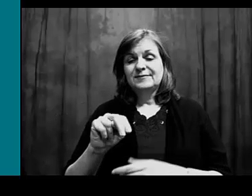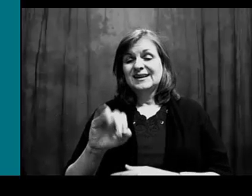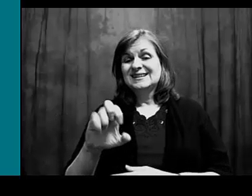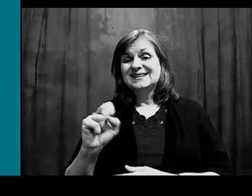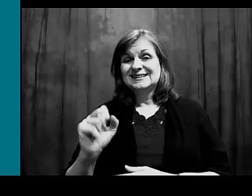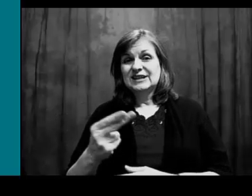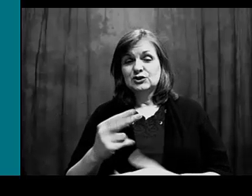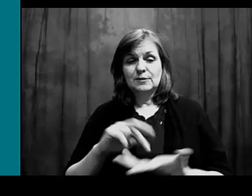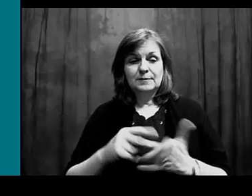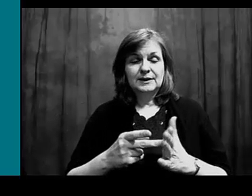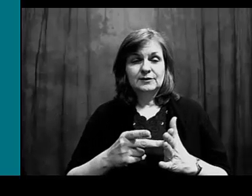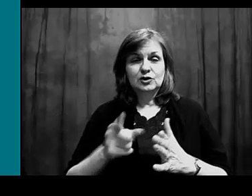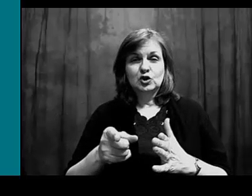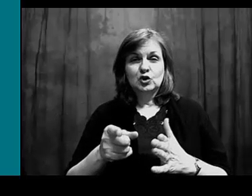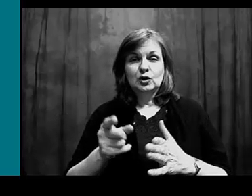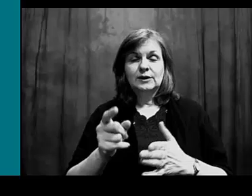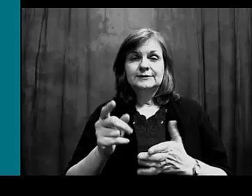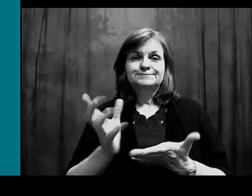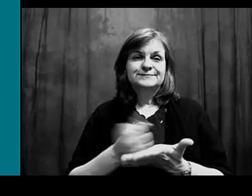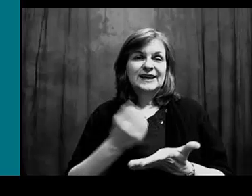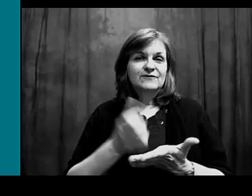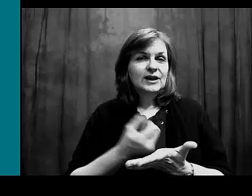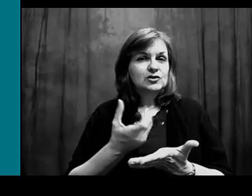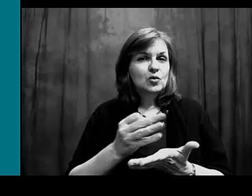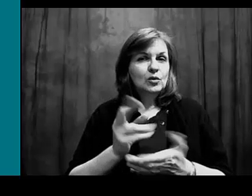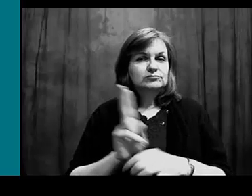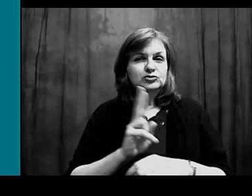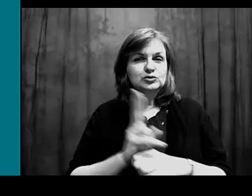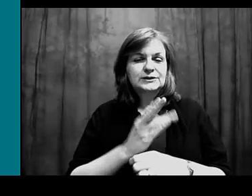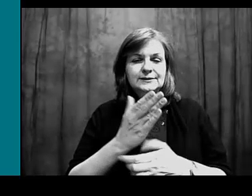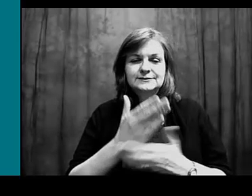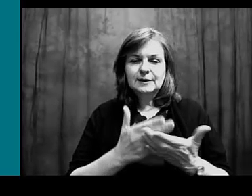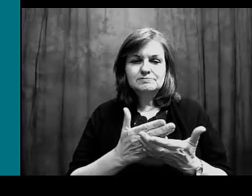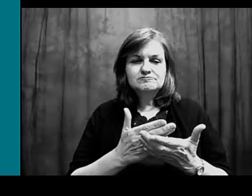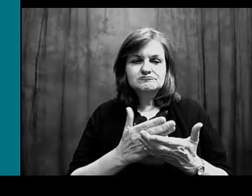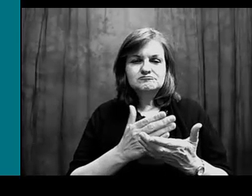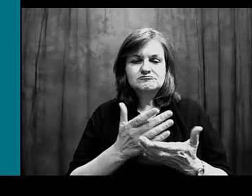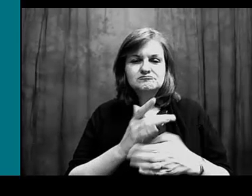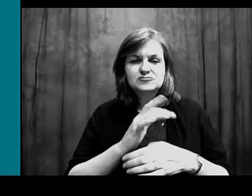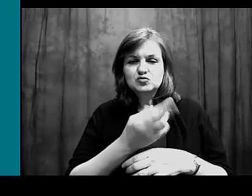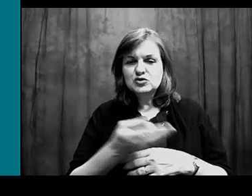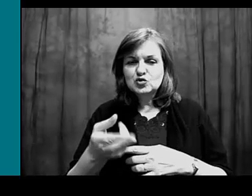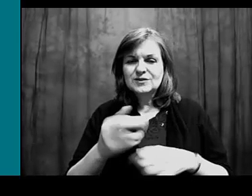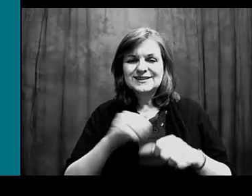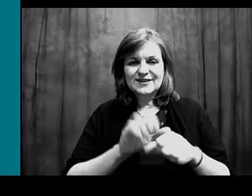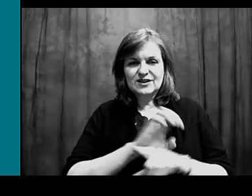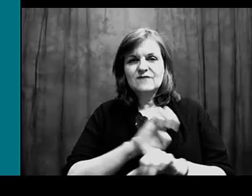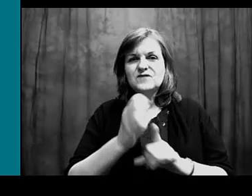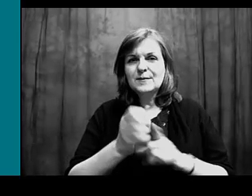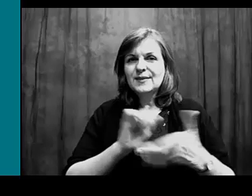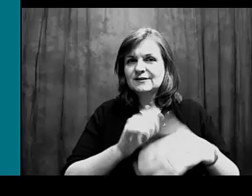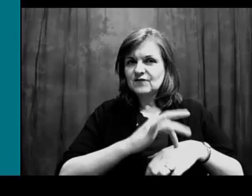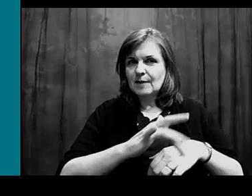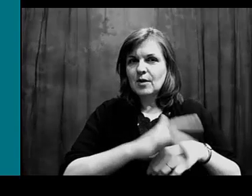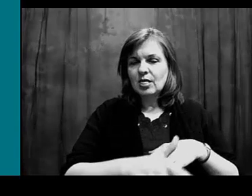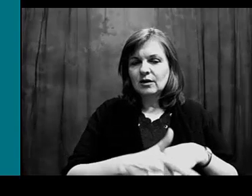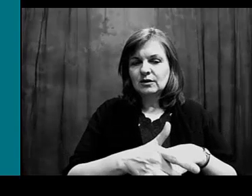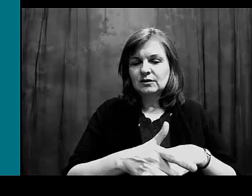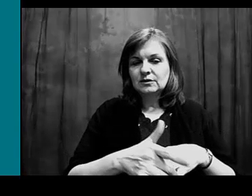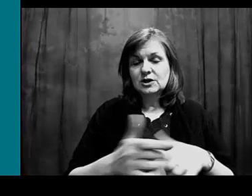some available resource or you're taking advantage of some available resource in the environment